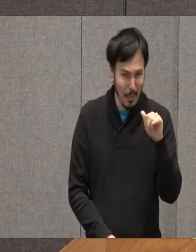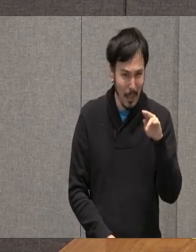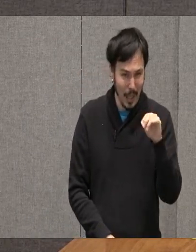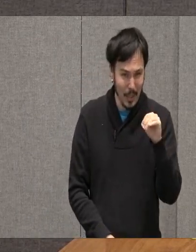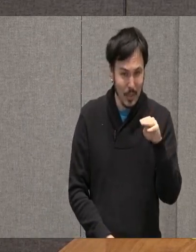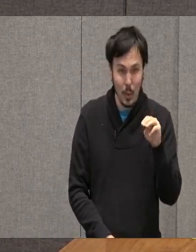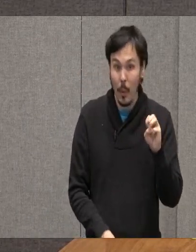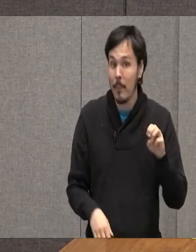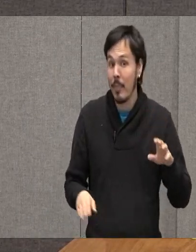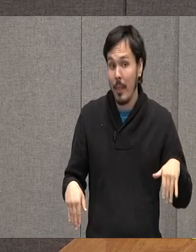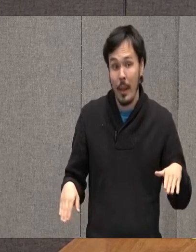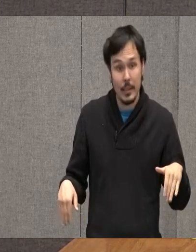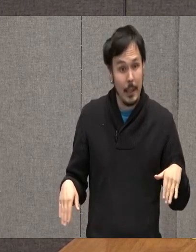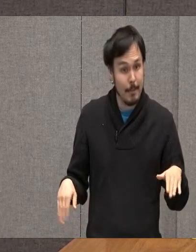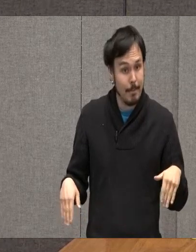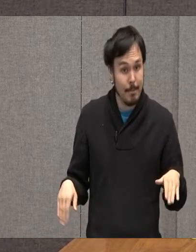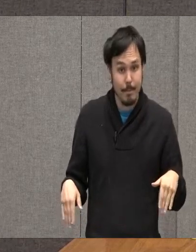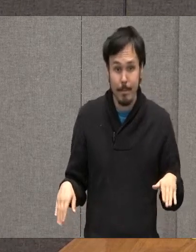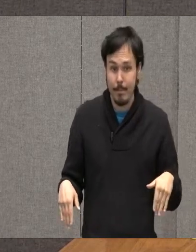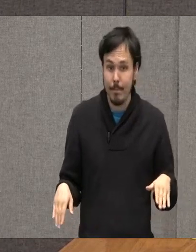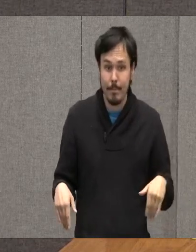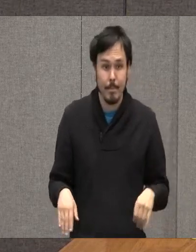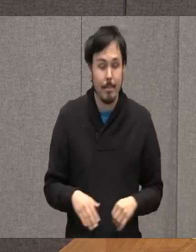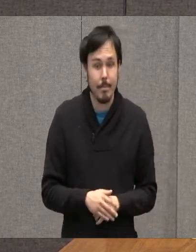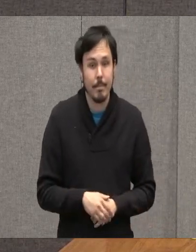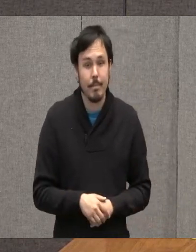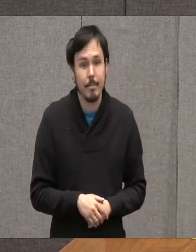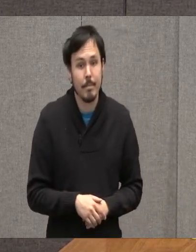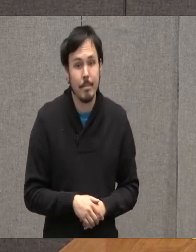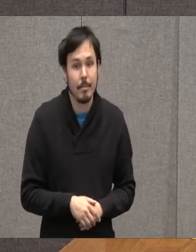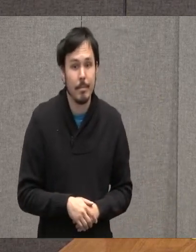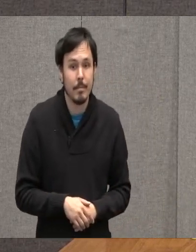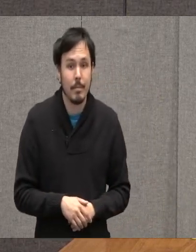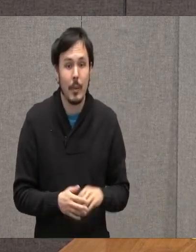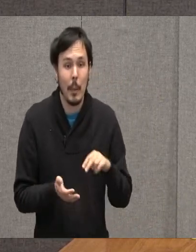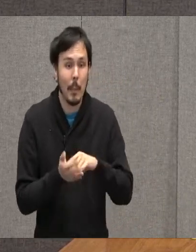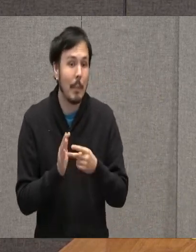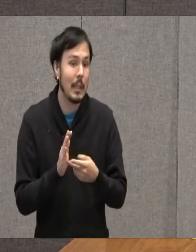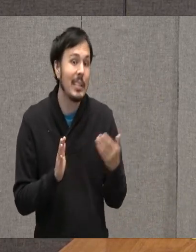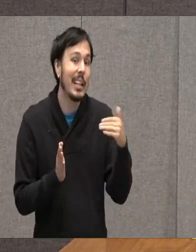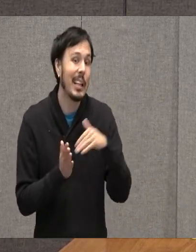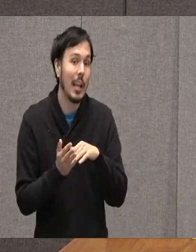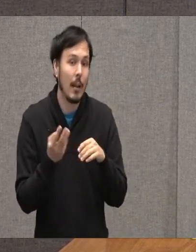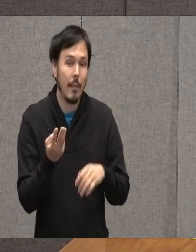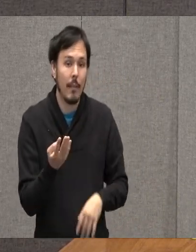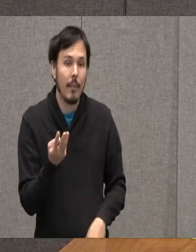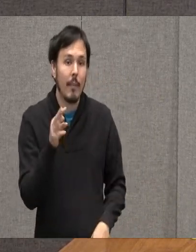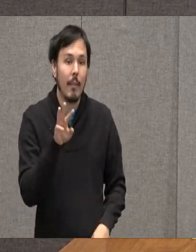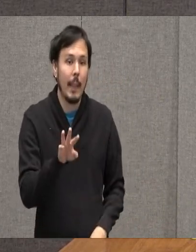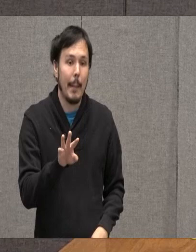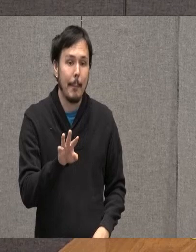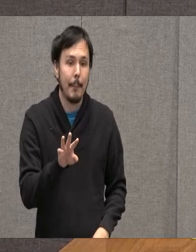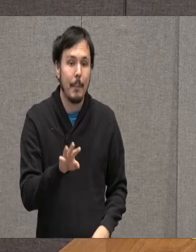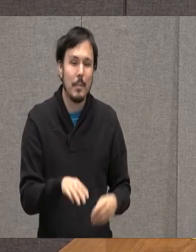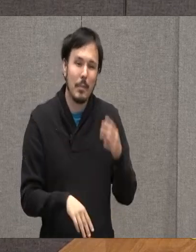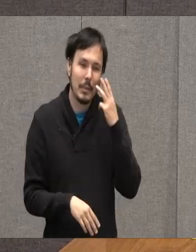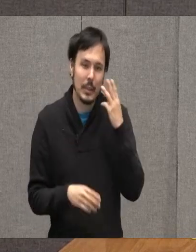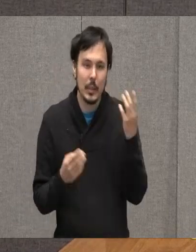Not yet, so we're gonna just flip it around then and see what happens.